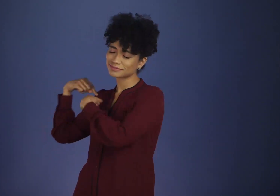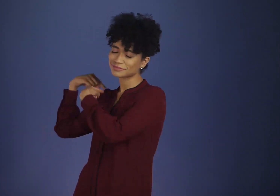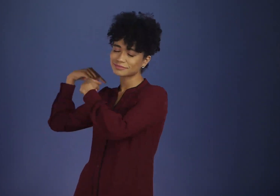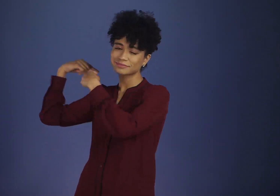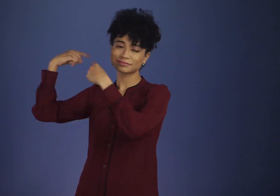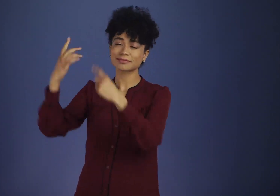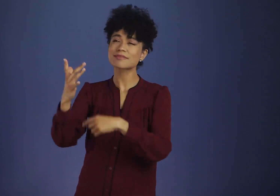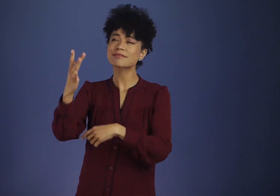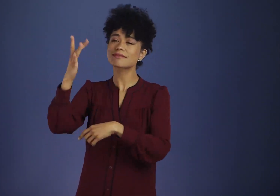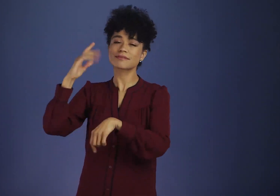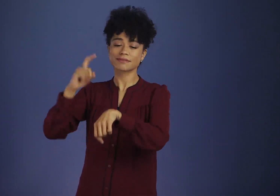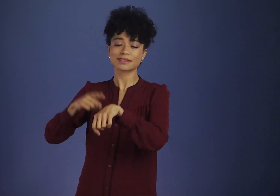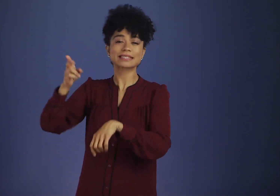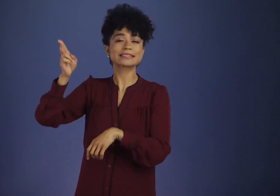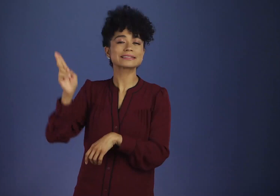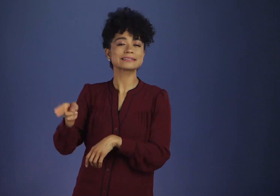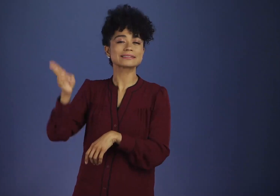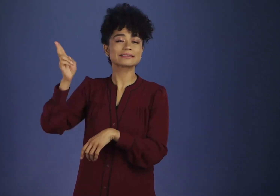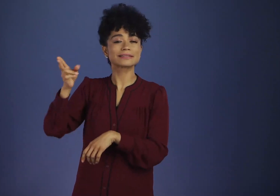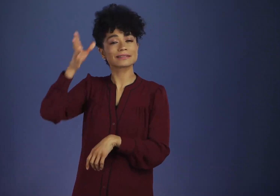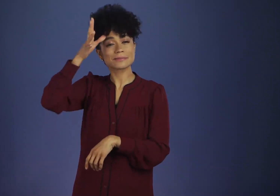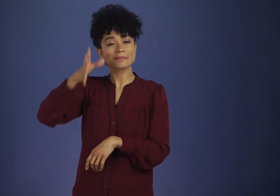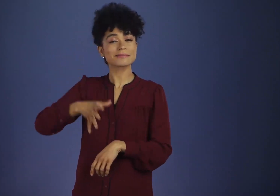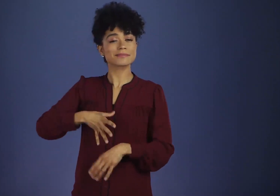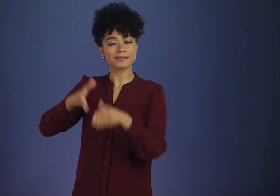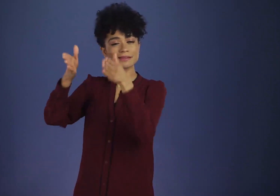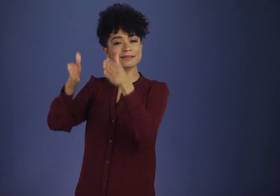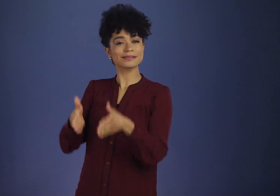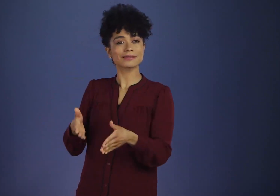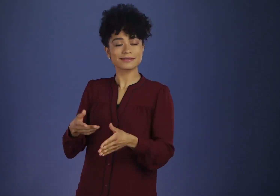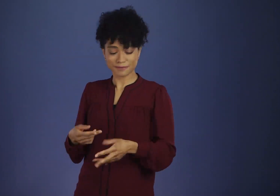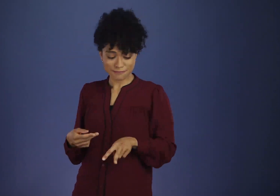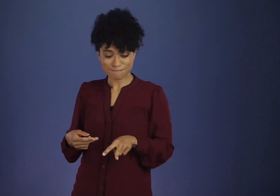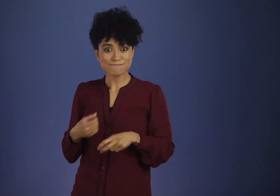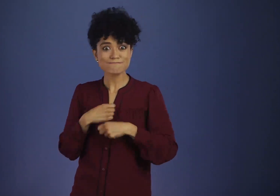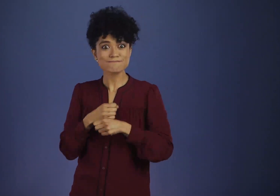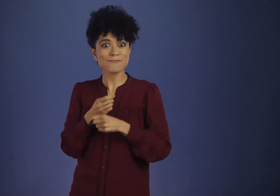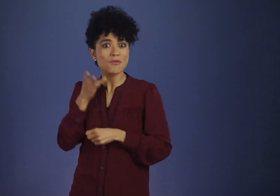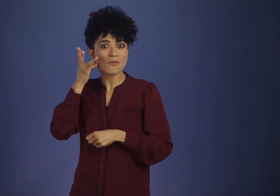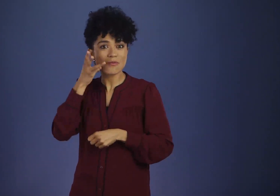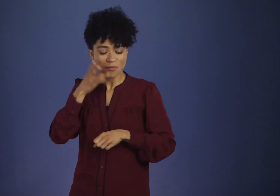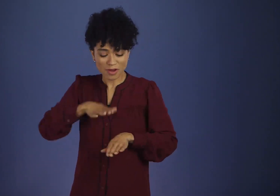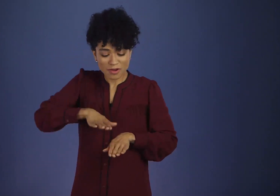And this had been true, apparently, ever since man had first crushed grapes.